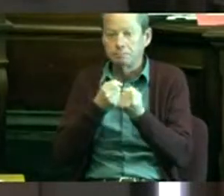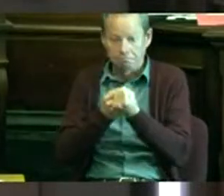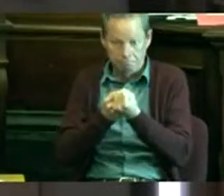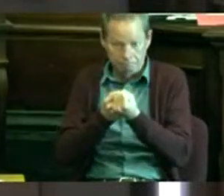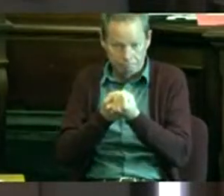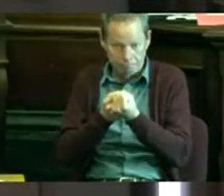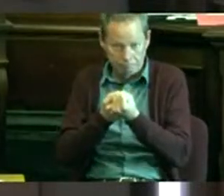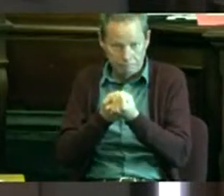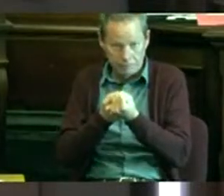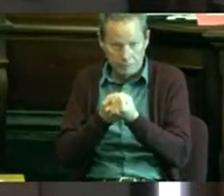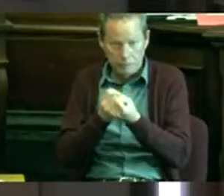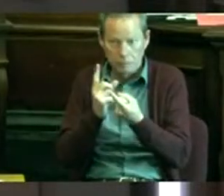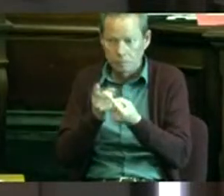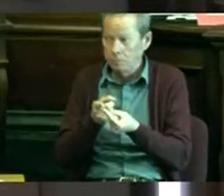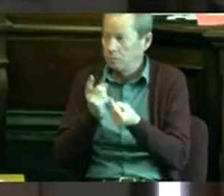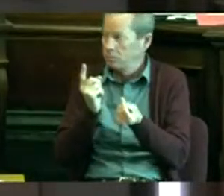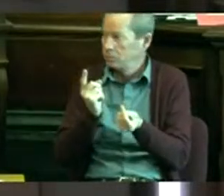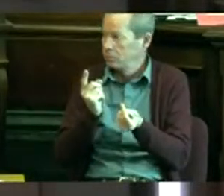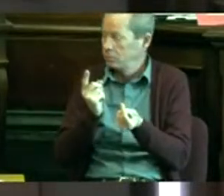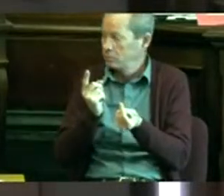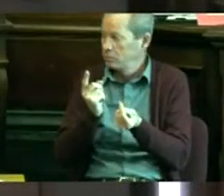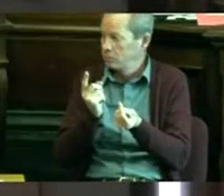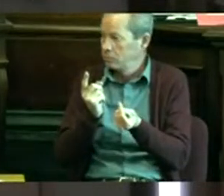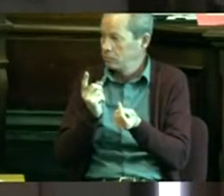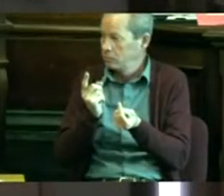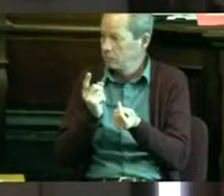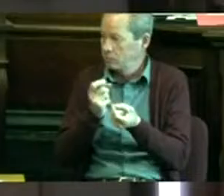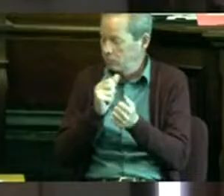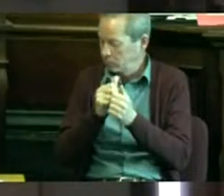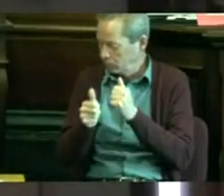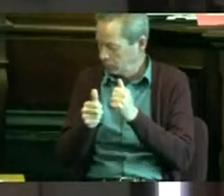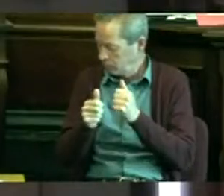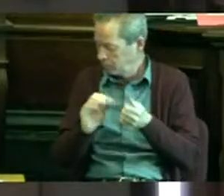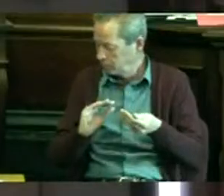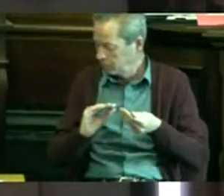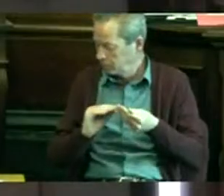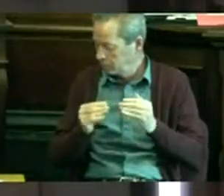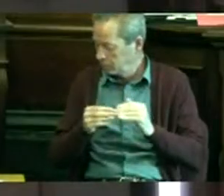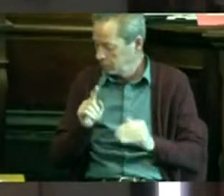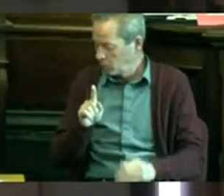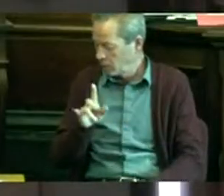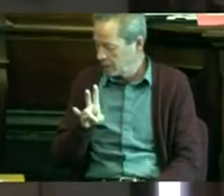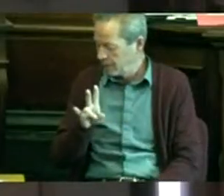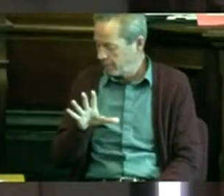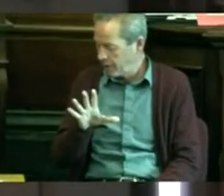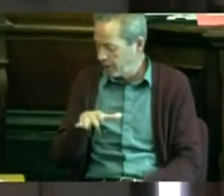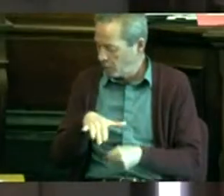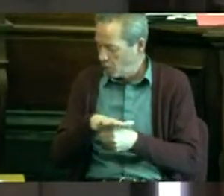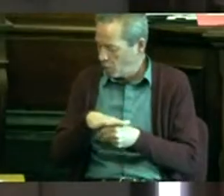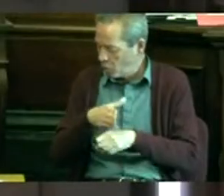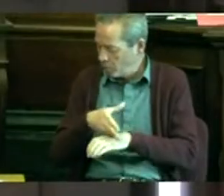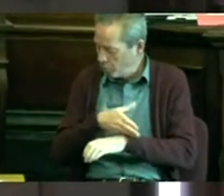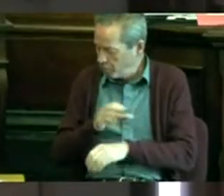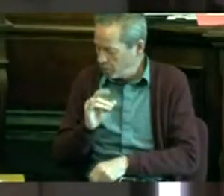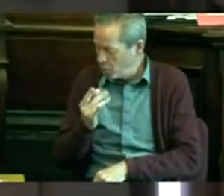If not, I'll take a motion. Move it. It's been moved and seconded. All in favor, please